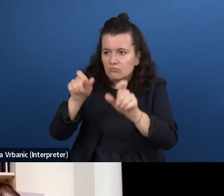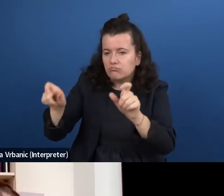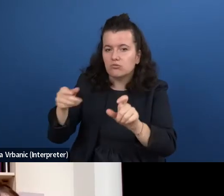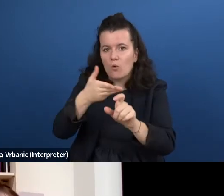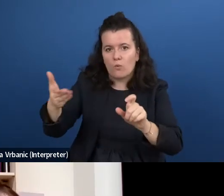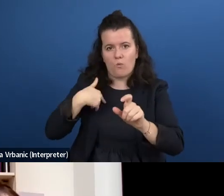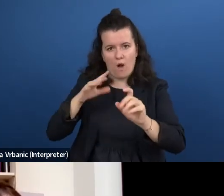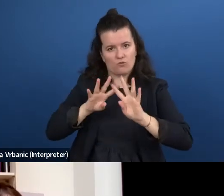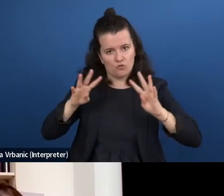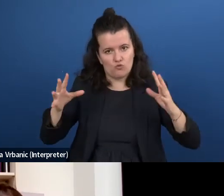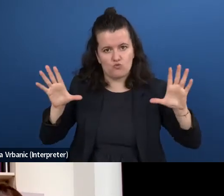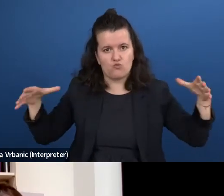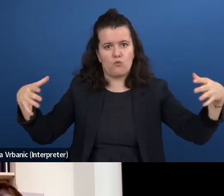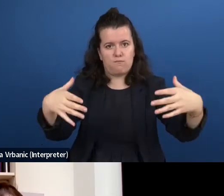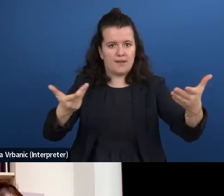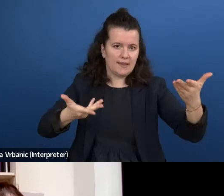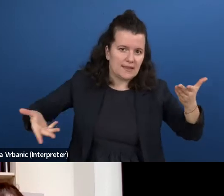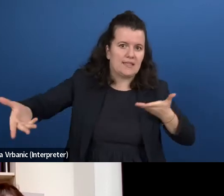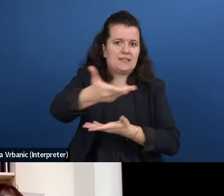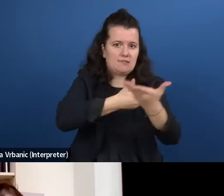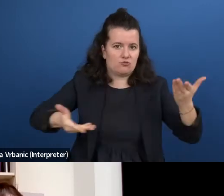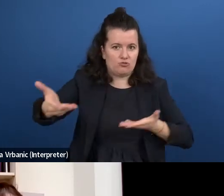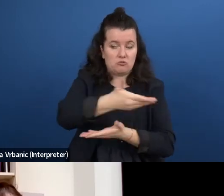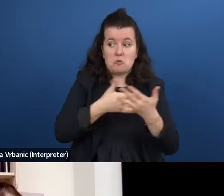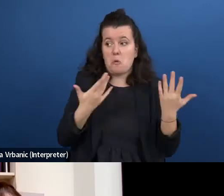People from Spanish Inclusion Europe, Spanish Mental Health,